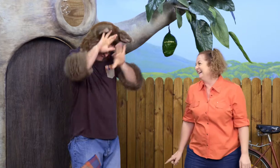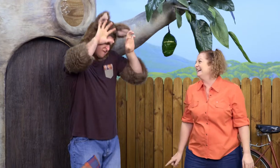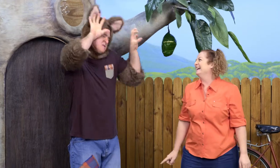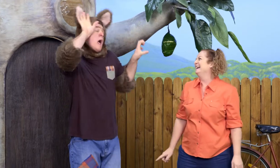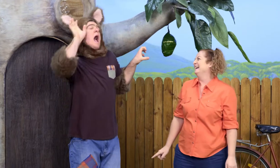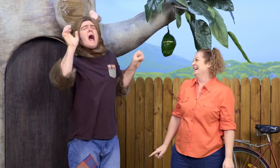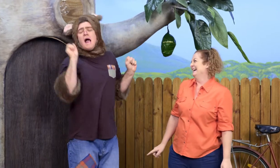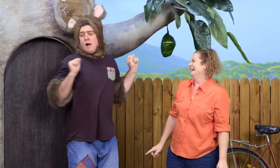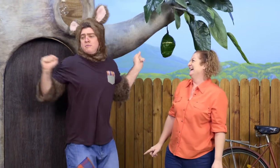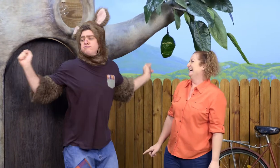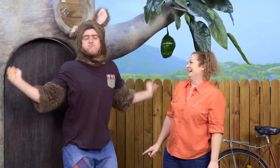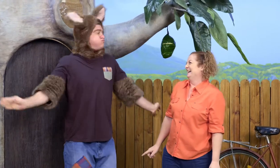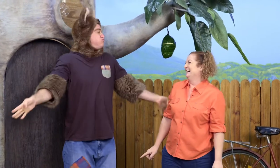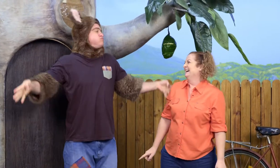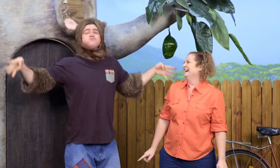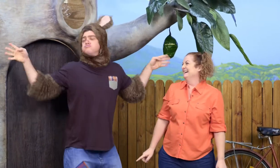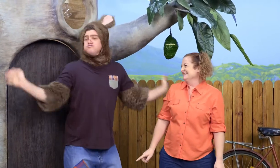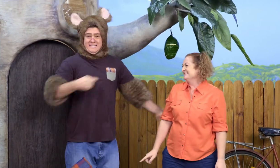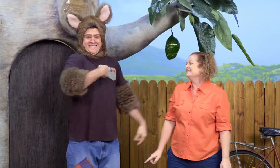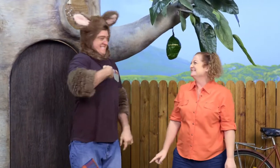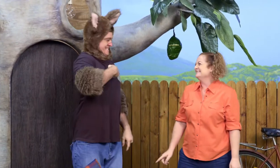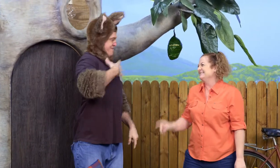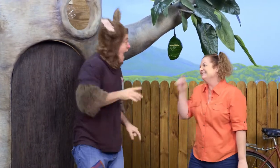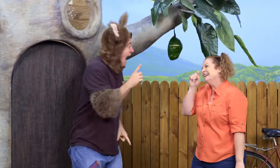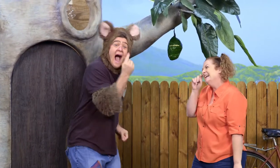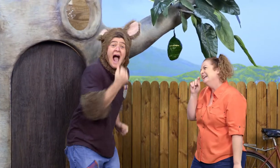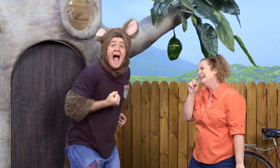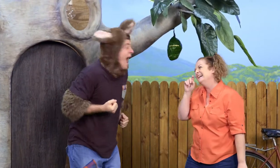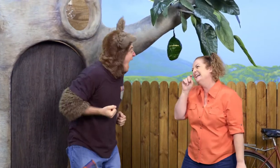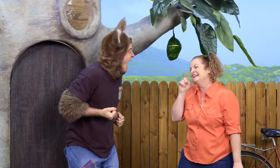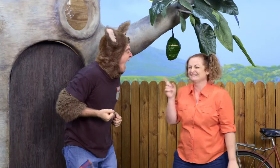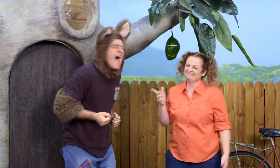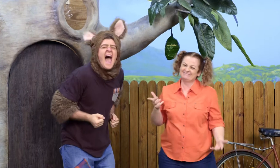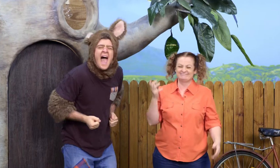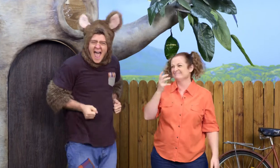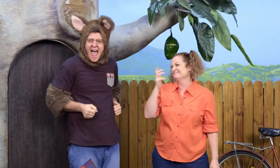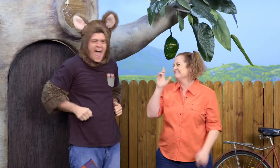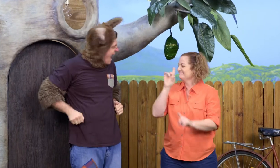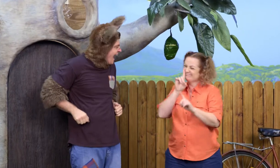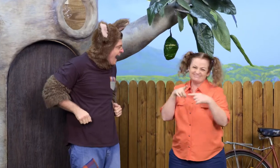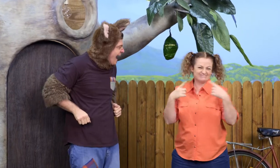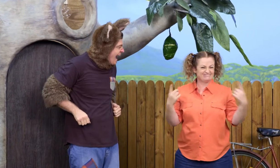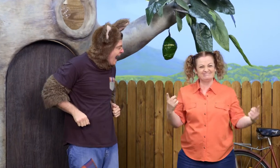and then come out as a beautiful butterfly? Can I do that? Oh, you're funny, Possum.